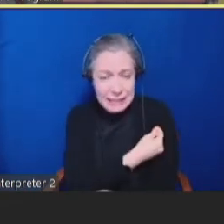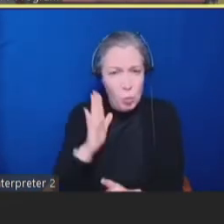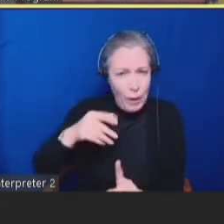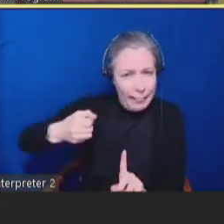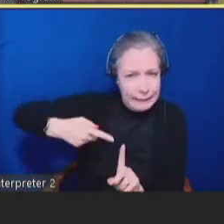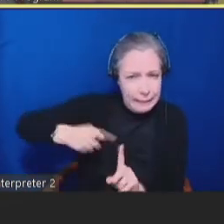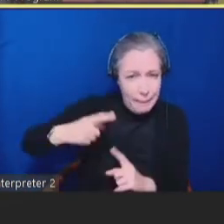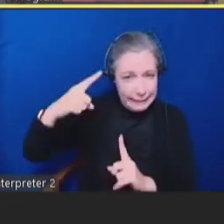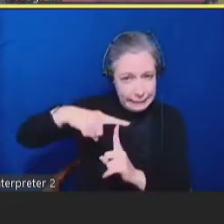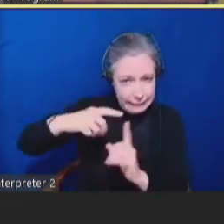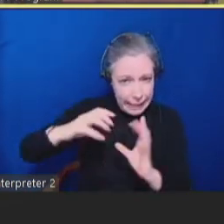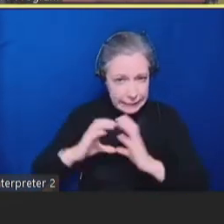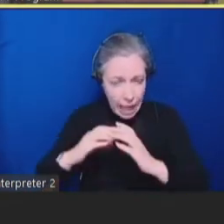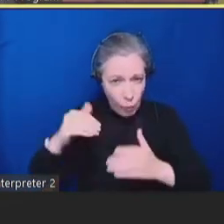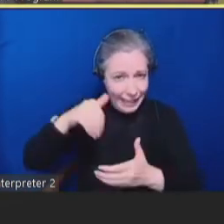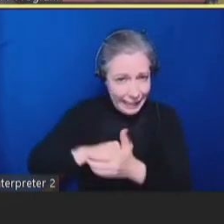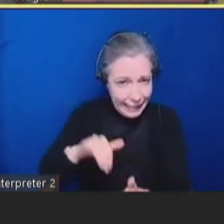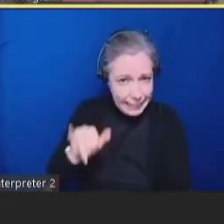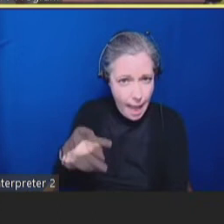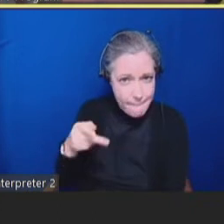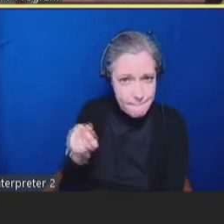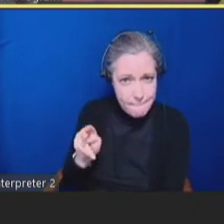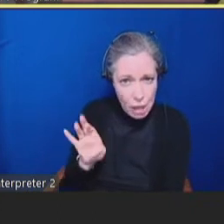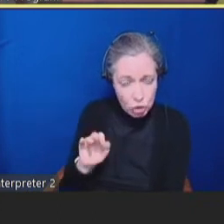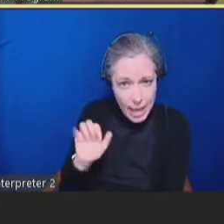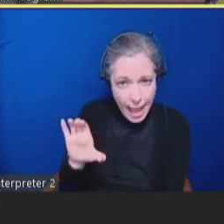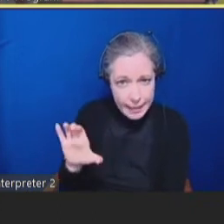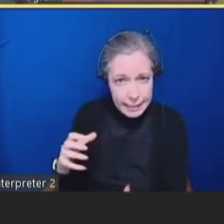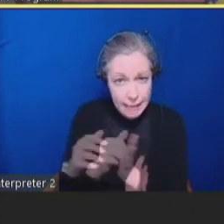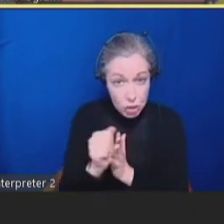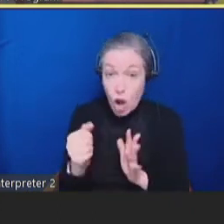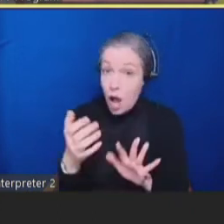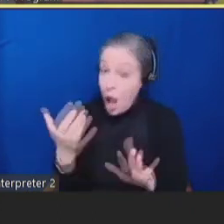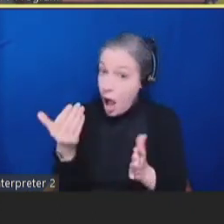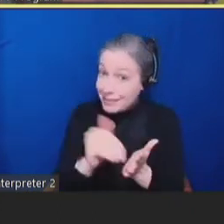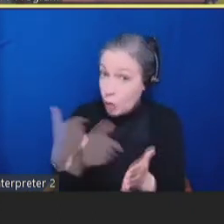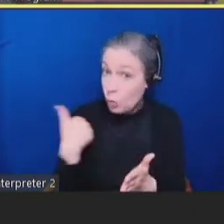a lowly mutated cancer, historically thought to not contain mutation-derived neoantigen suited